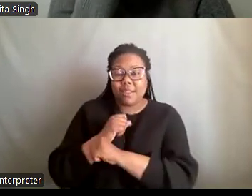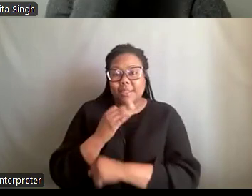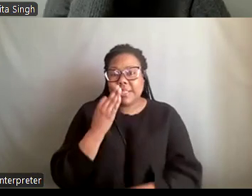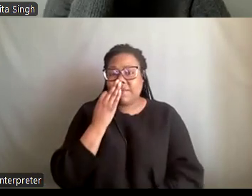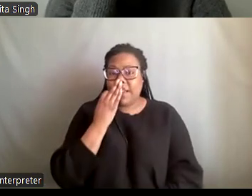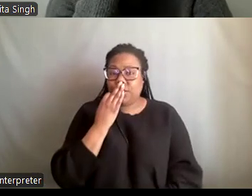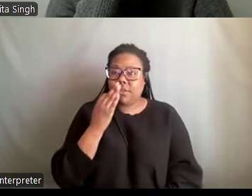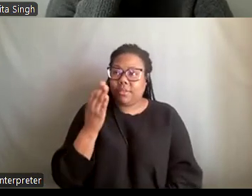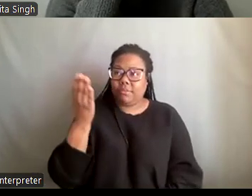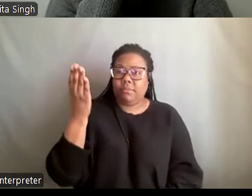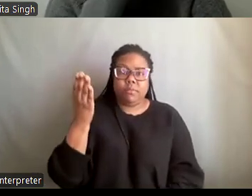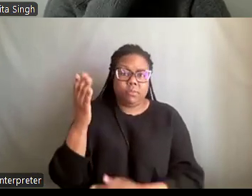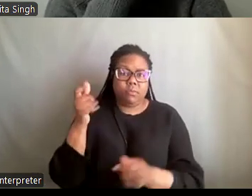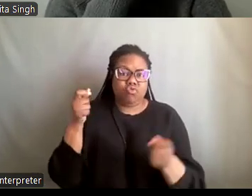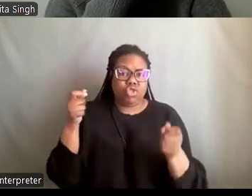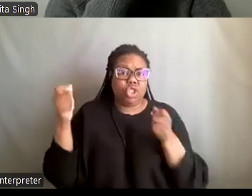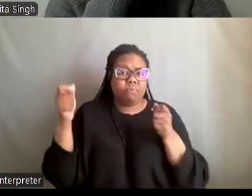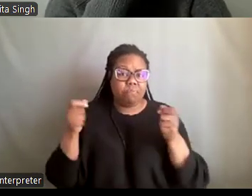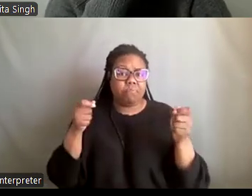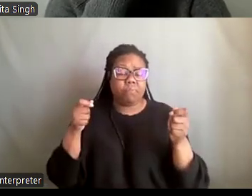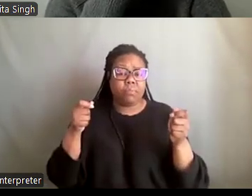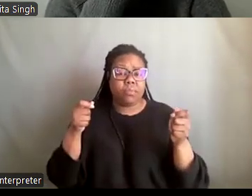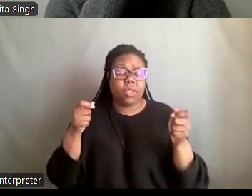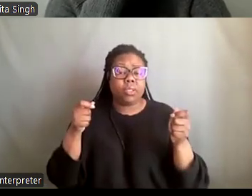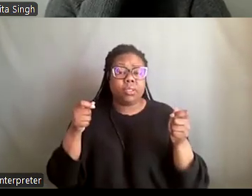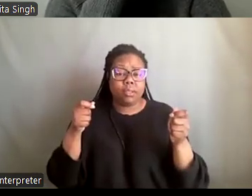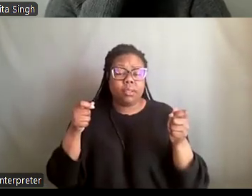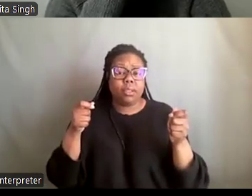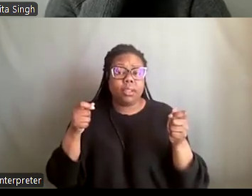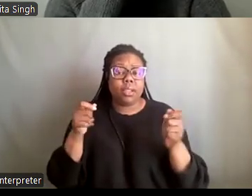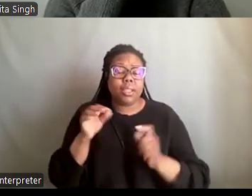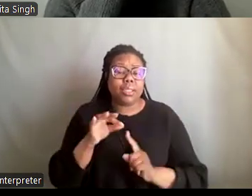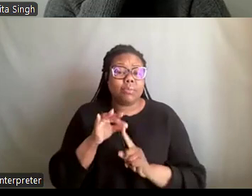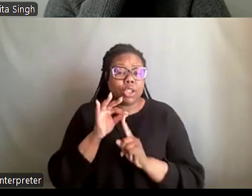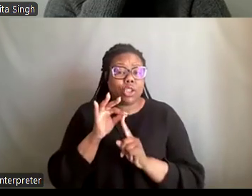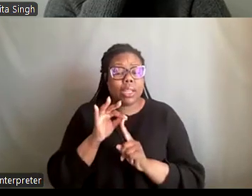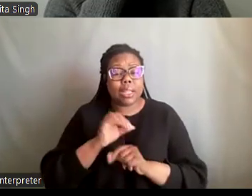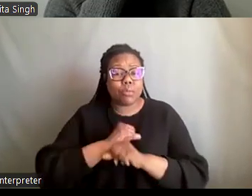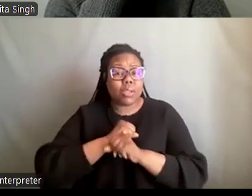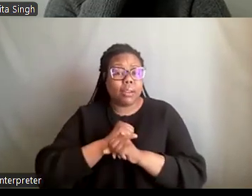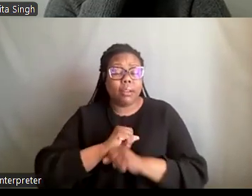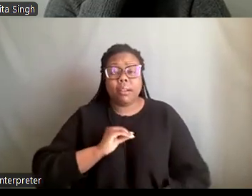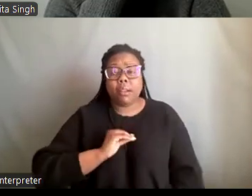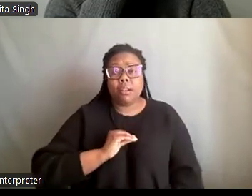fight this fascist regime and protect especially the most